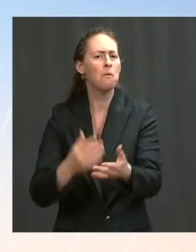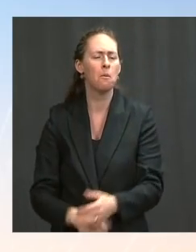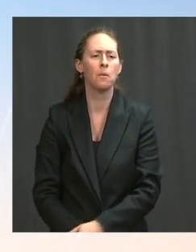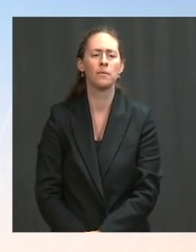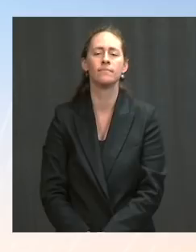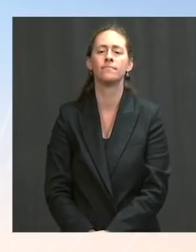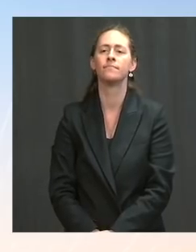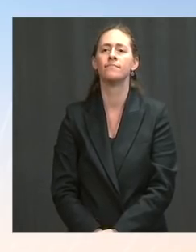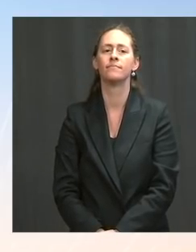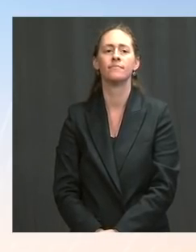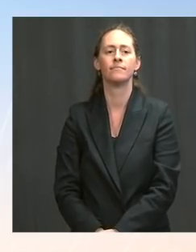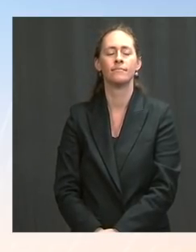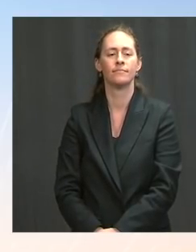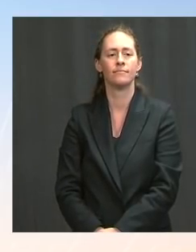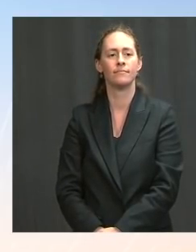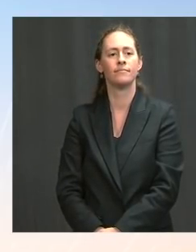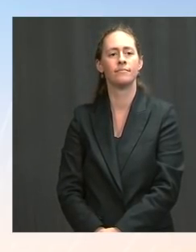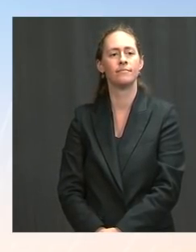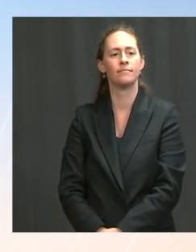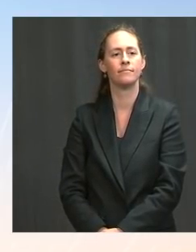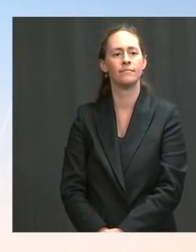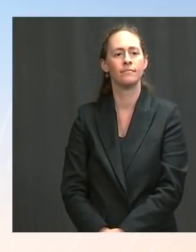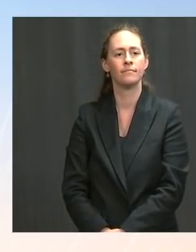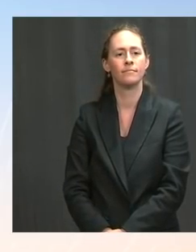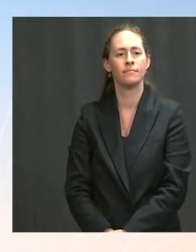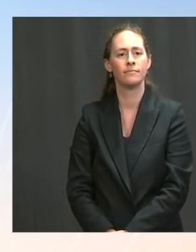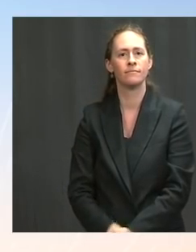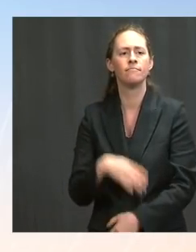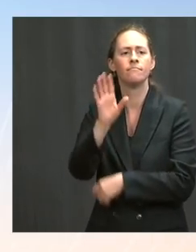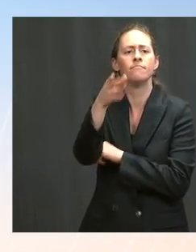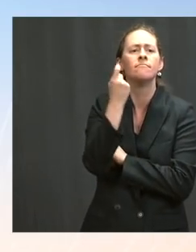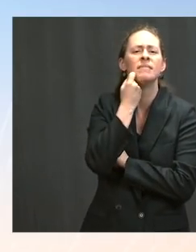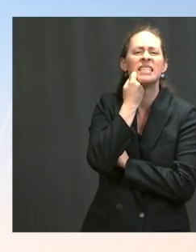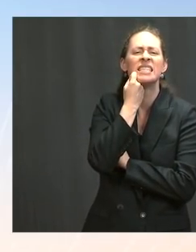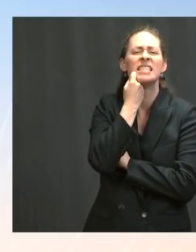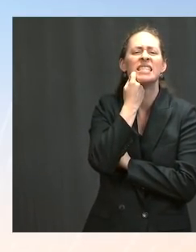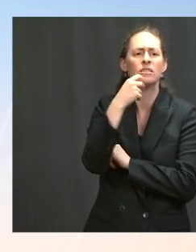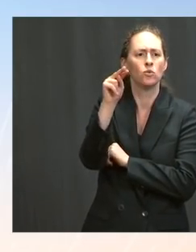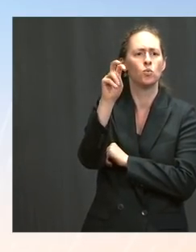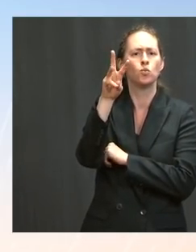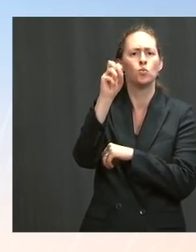the President released Saturday -- what was the need for that? And did the President, earlier, miscommunicate?